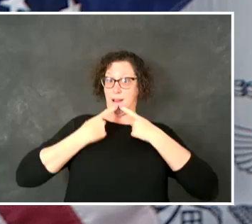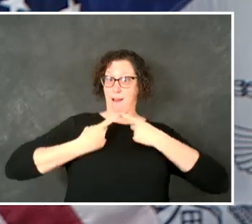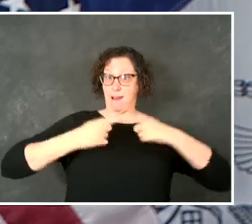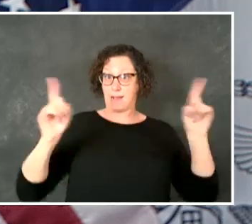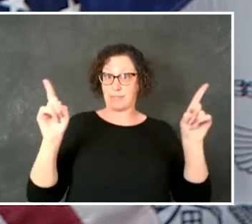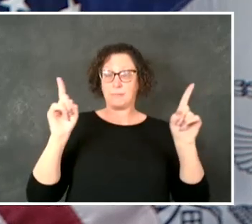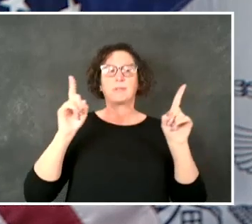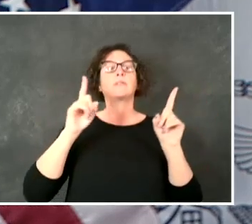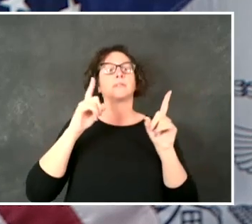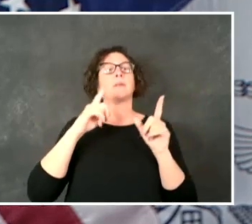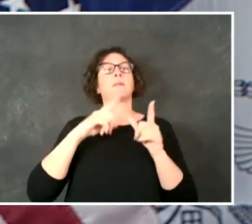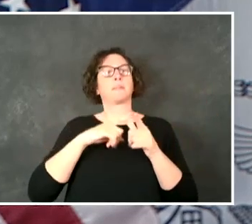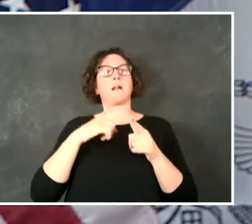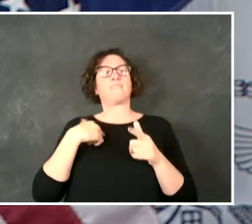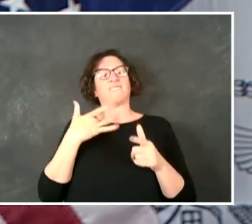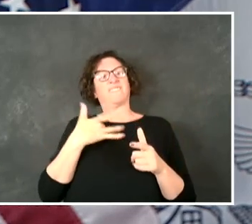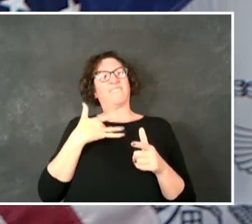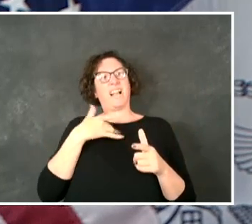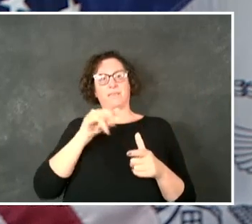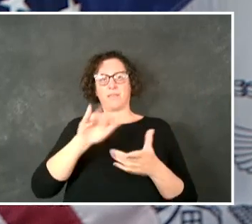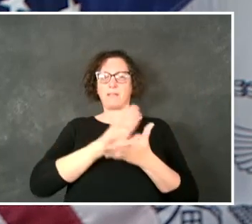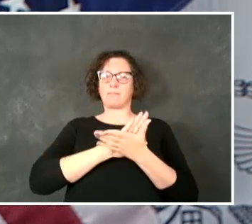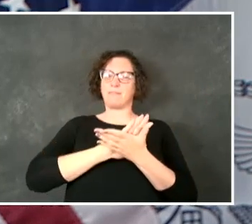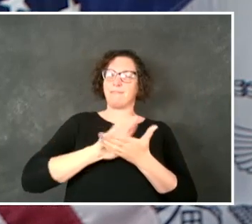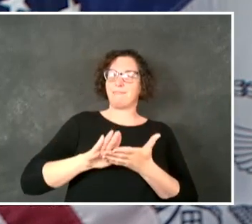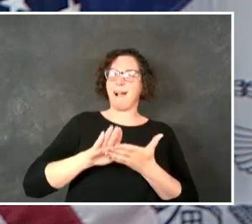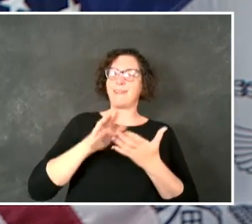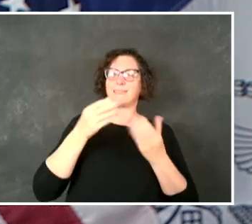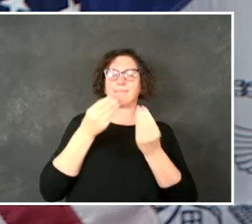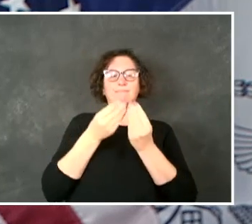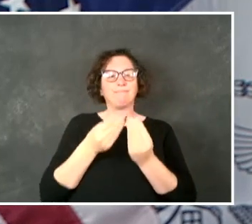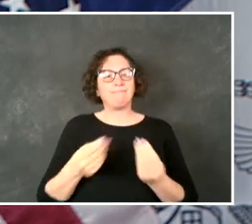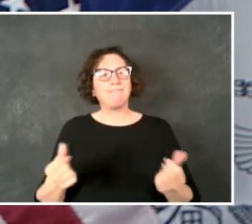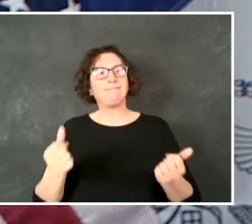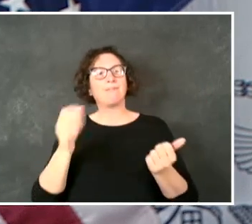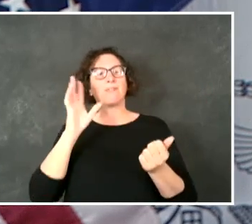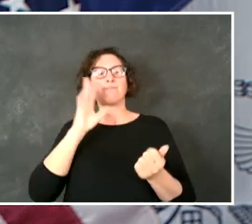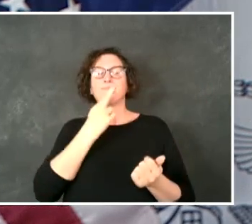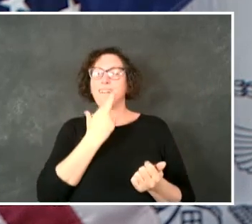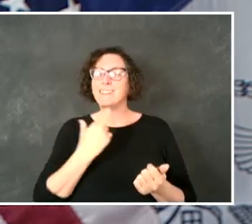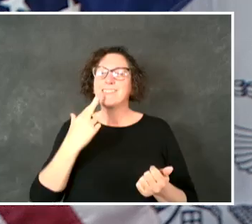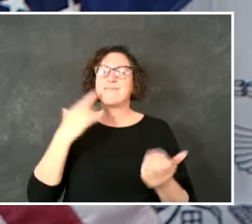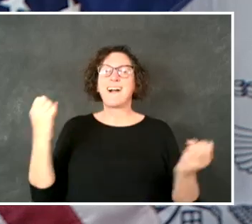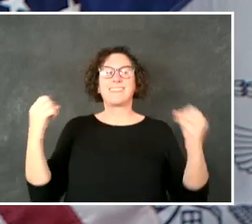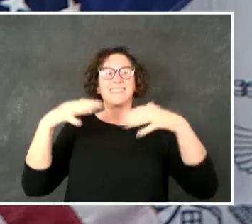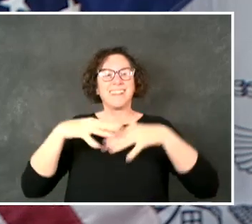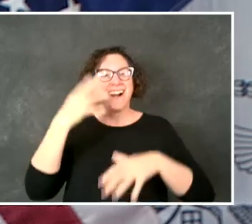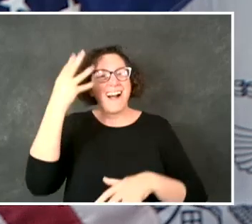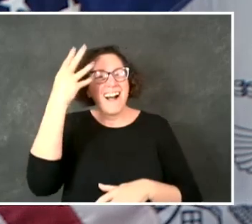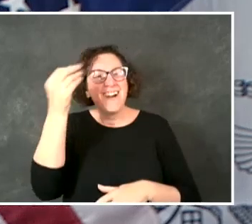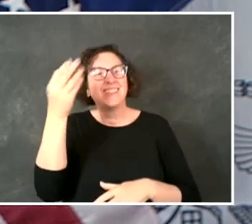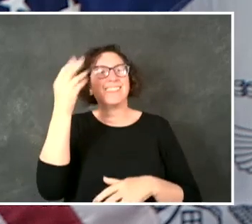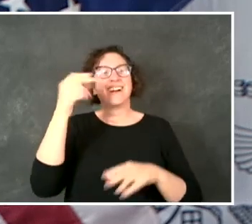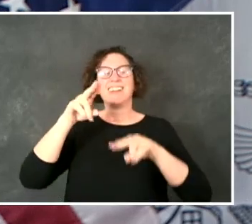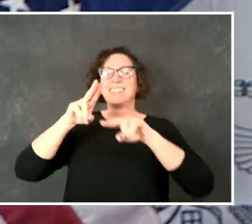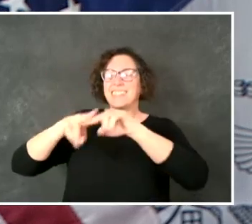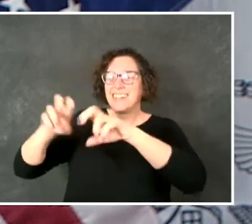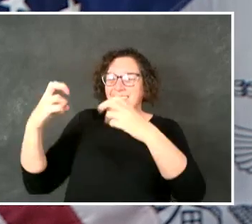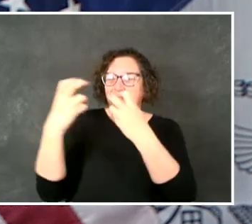DISCUSSIONS, BUT AS I SAYH WEN WE HAVE FIRM PLANS, STEP BY STEP, WE'L LUNVEIL THEM. BUT THERE'S SOMETHING ELEGANT